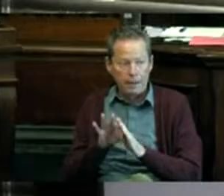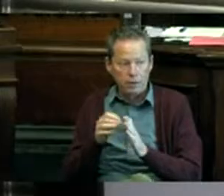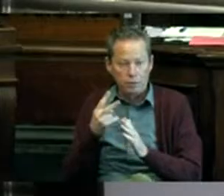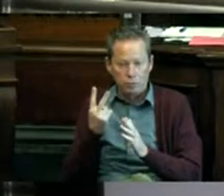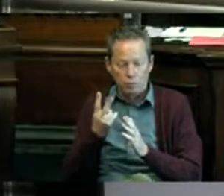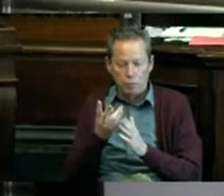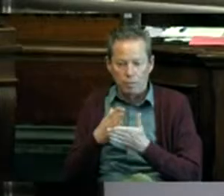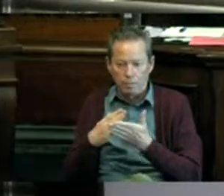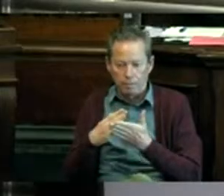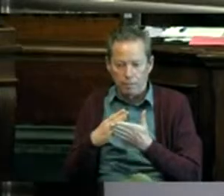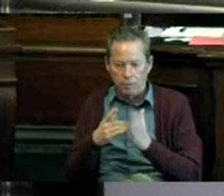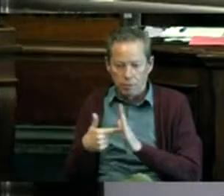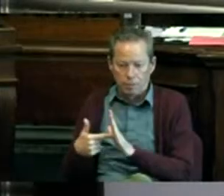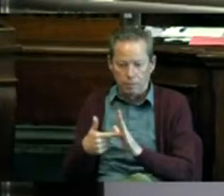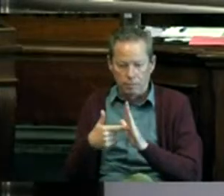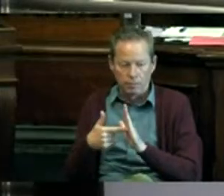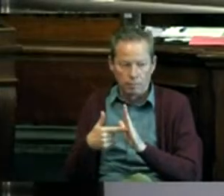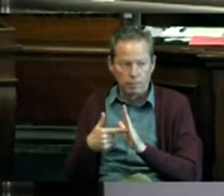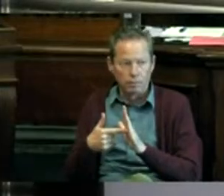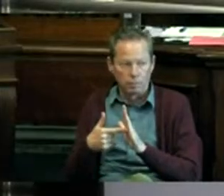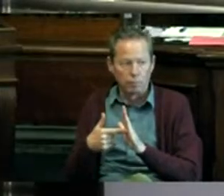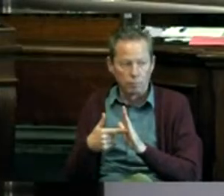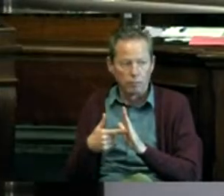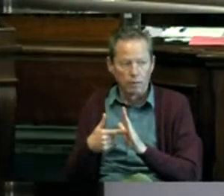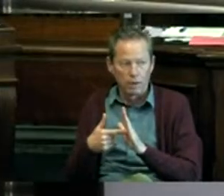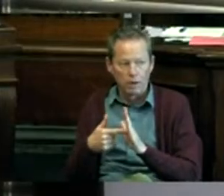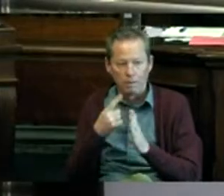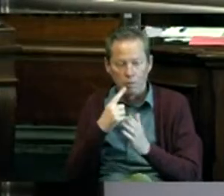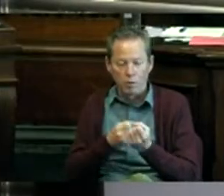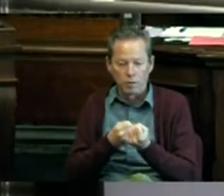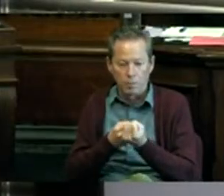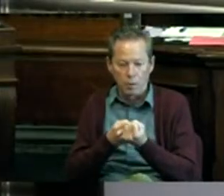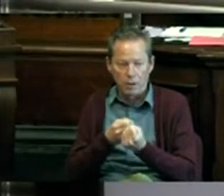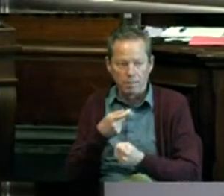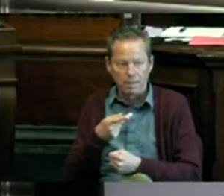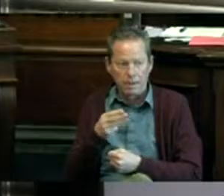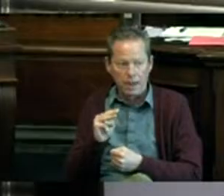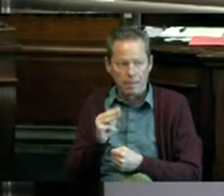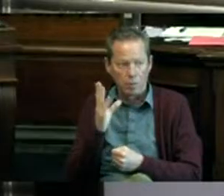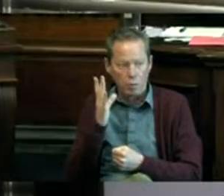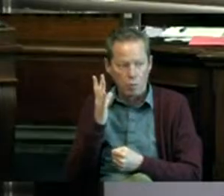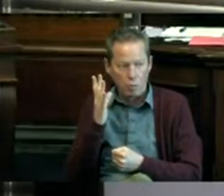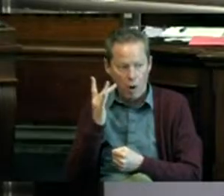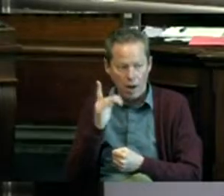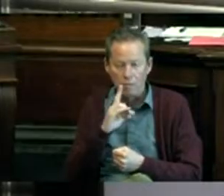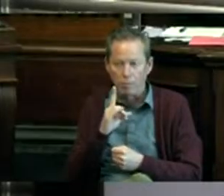The case for PM. I chose two